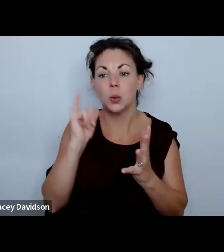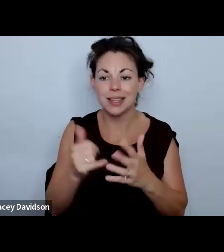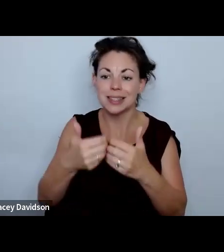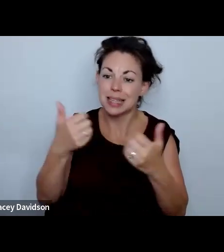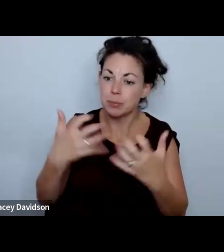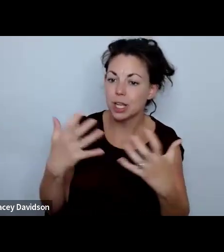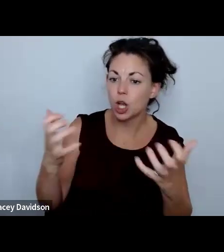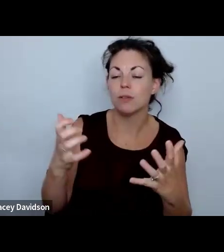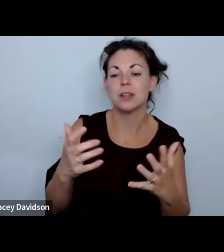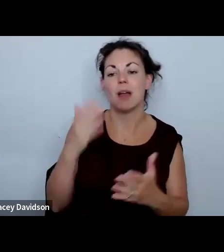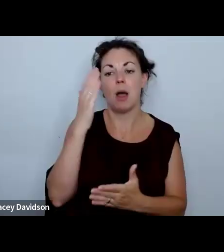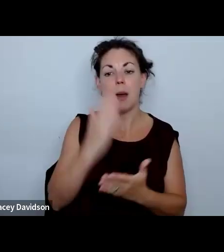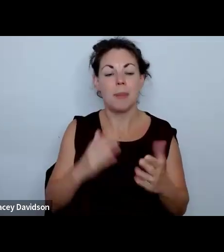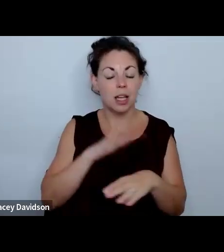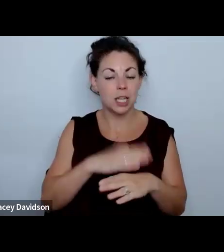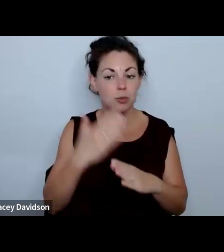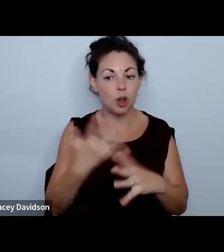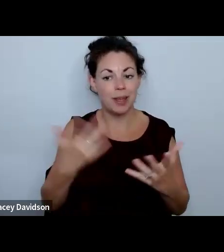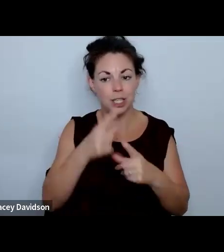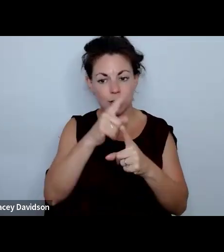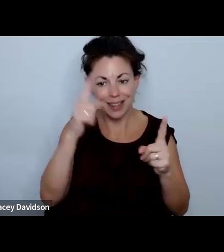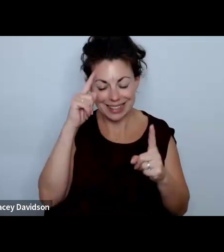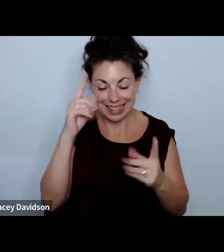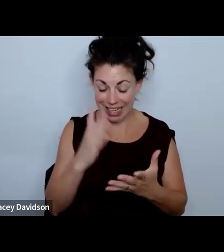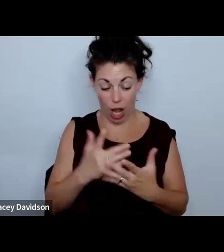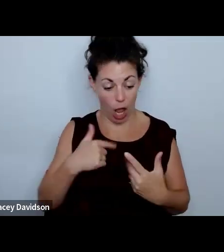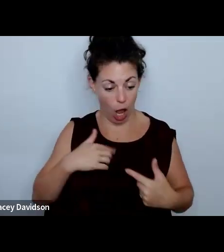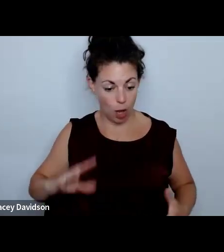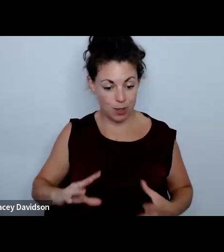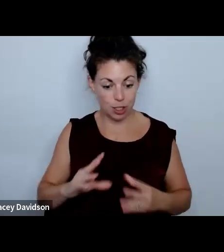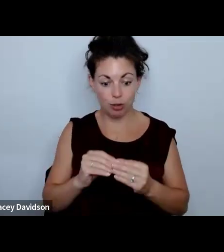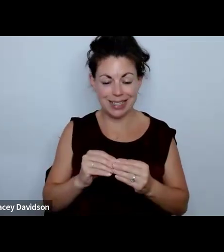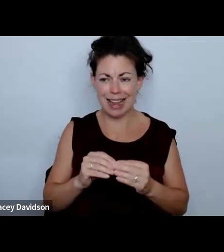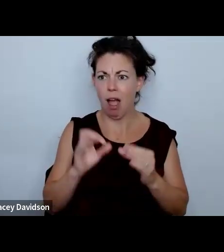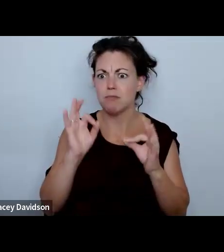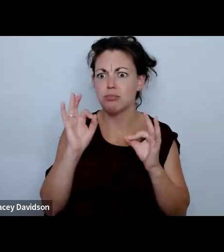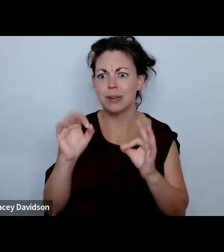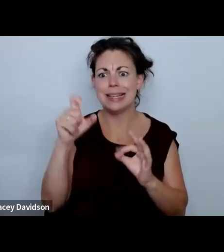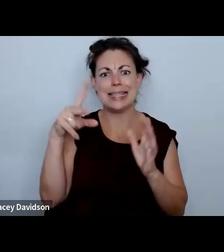And I think that was really what allowed me to be able to do that, just doing it for,